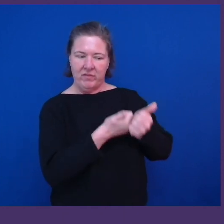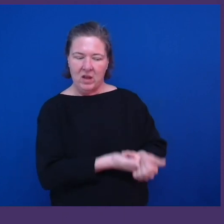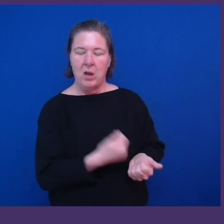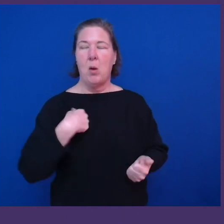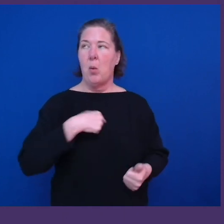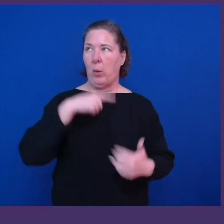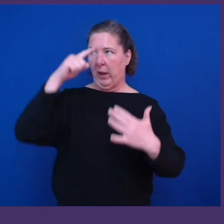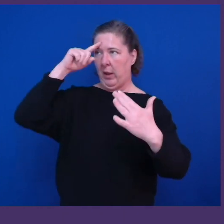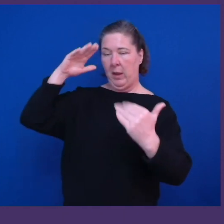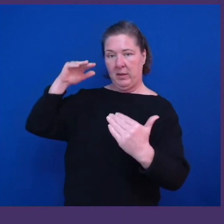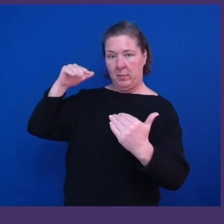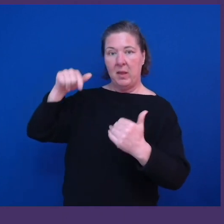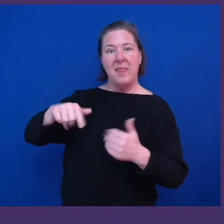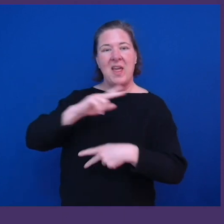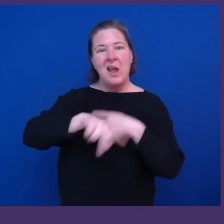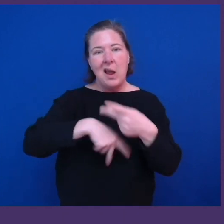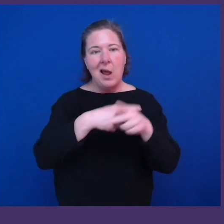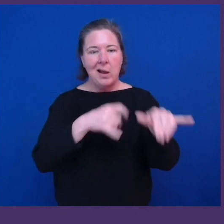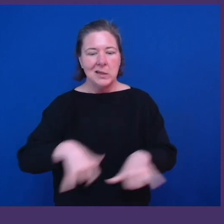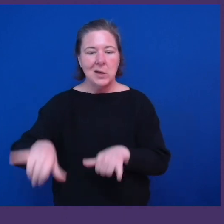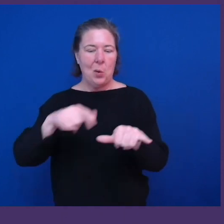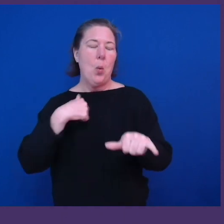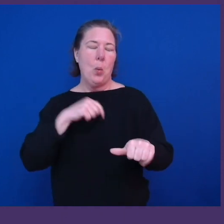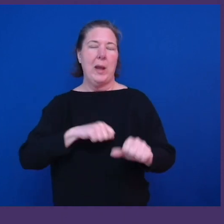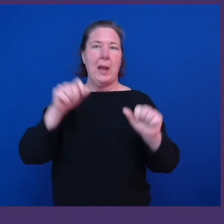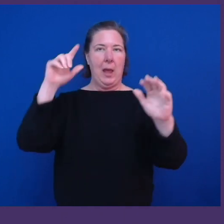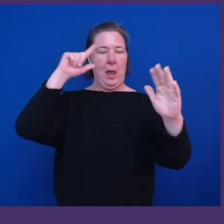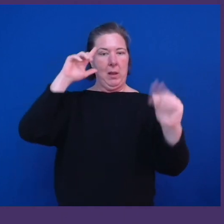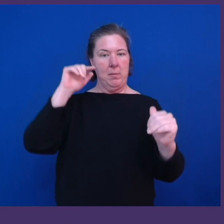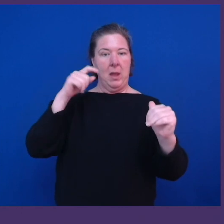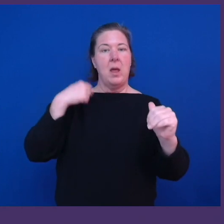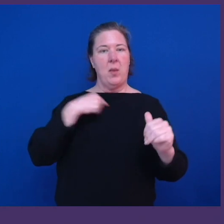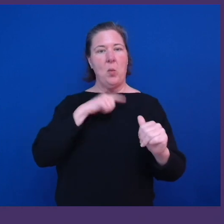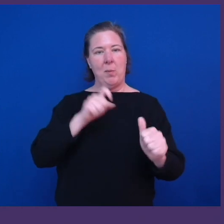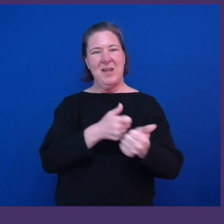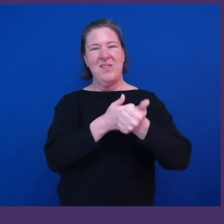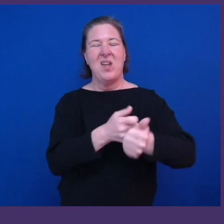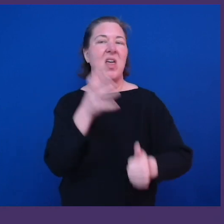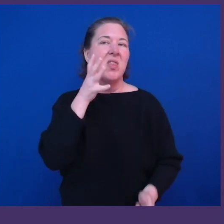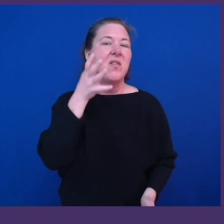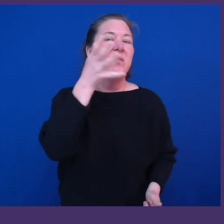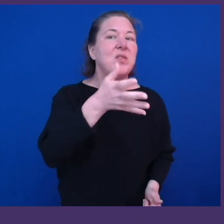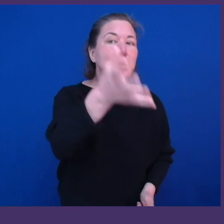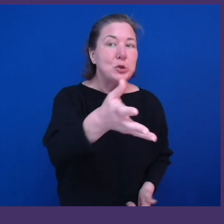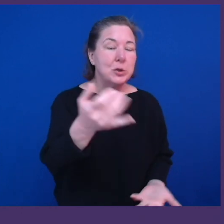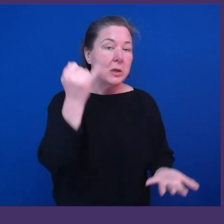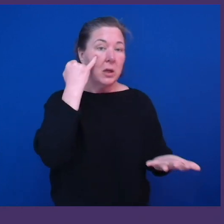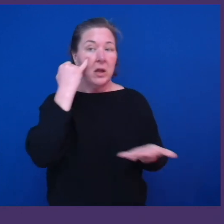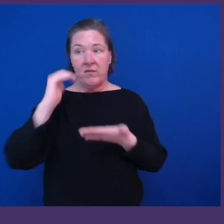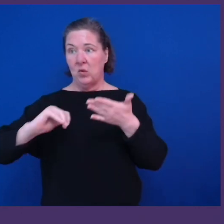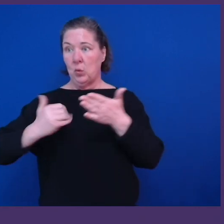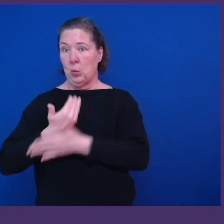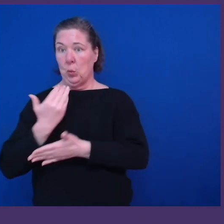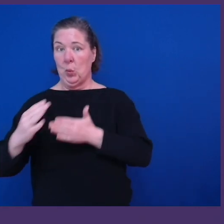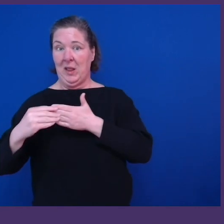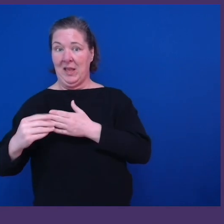Here's the kind of standard we can anticipate being held to in the future in case new leadership comes into place